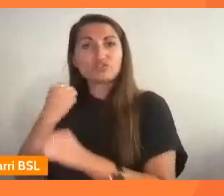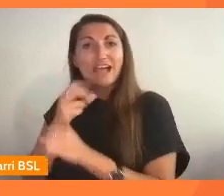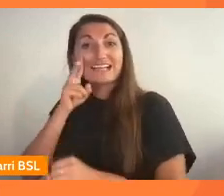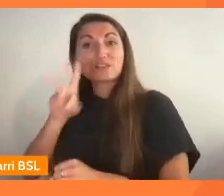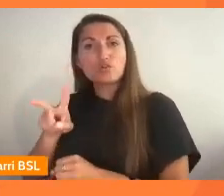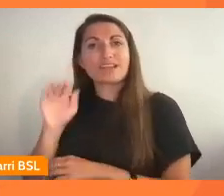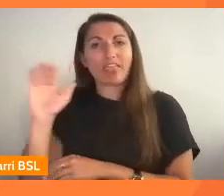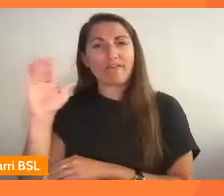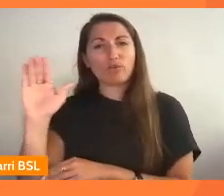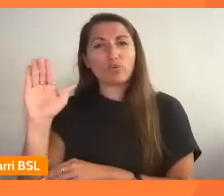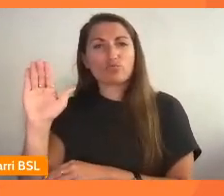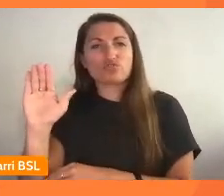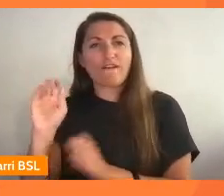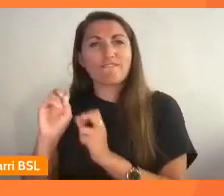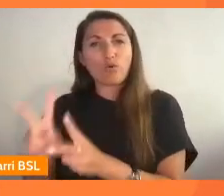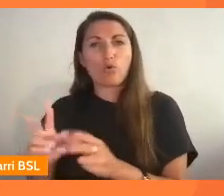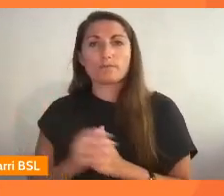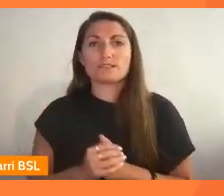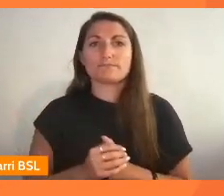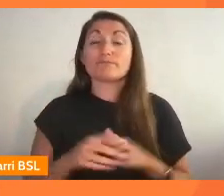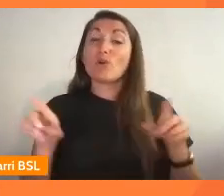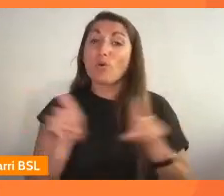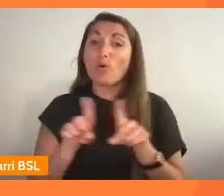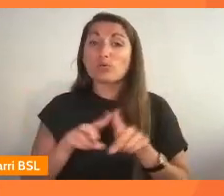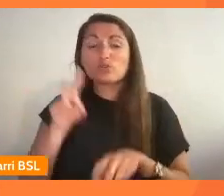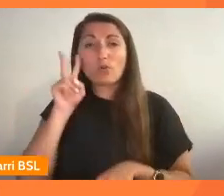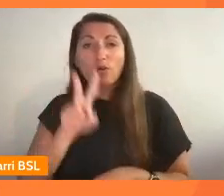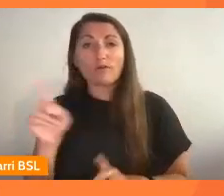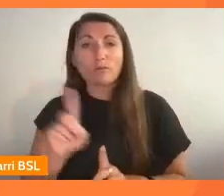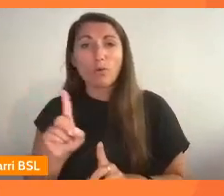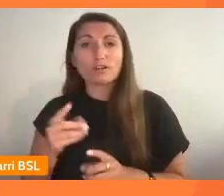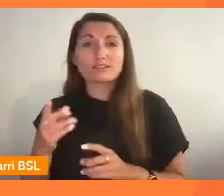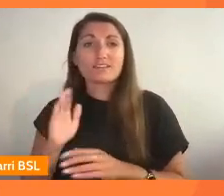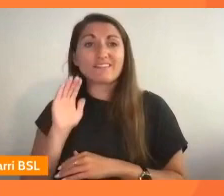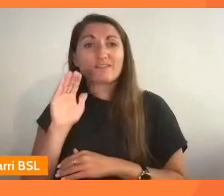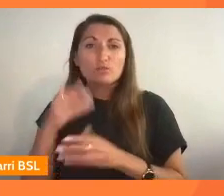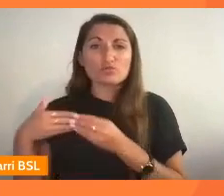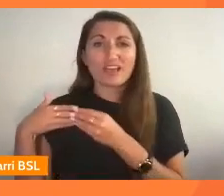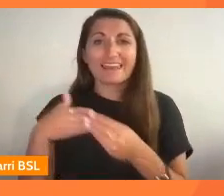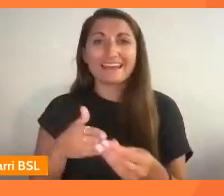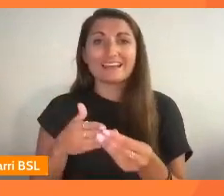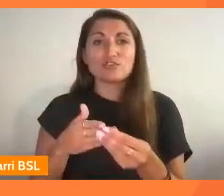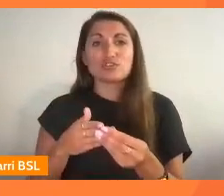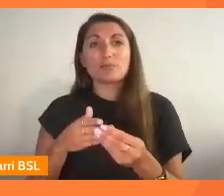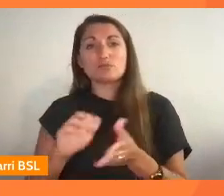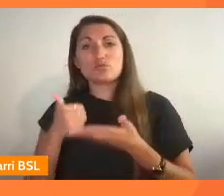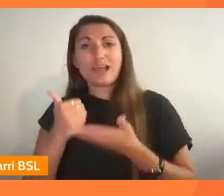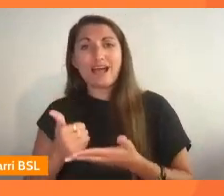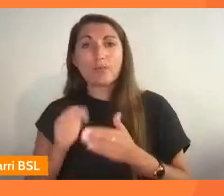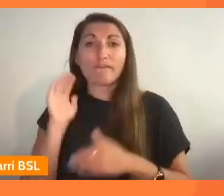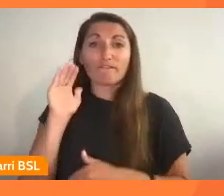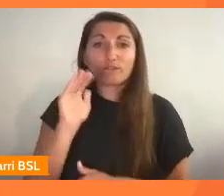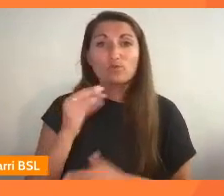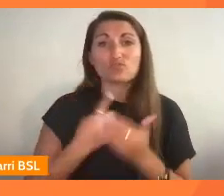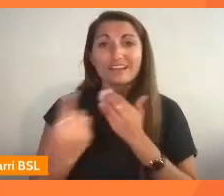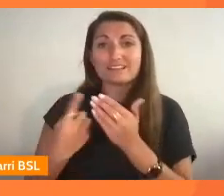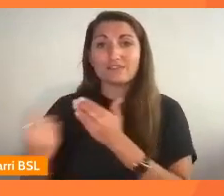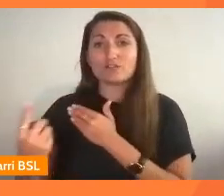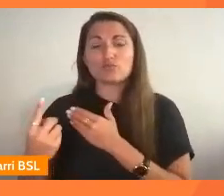programmes, so bringing people through, allowing them to understand an infrastructure and what it is to run an organisation and then,